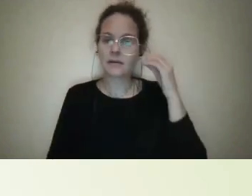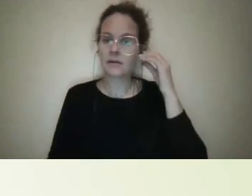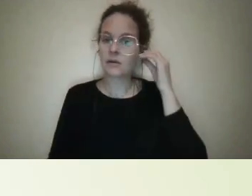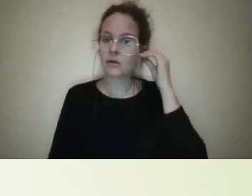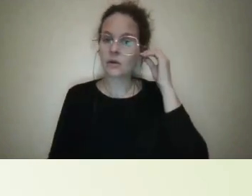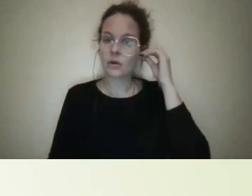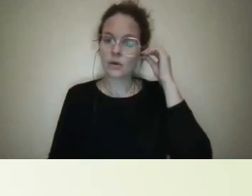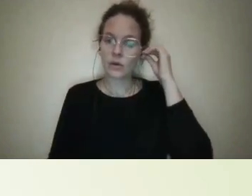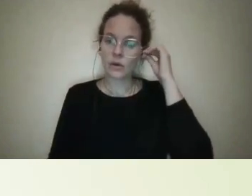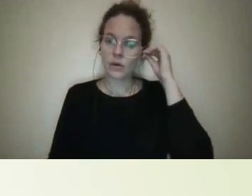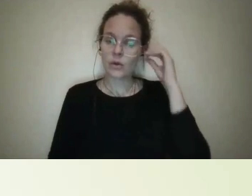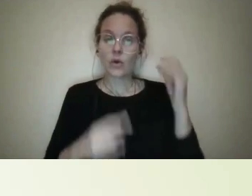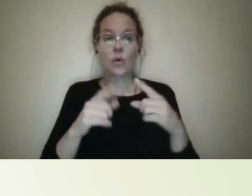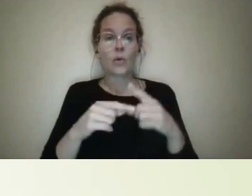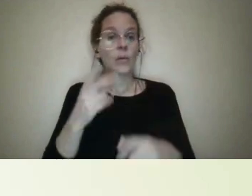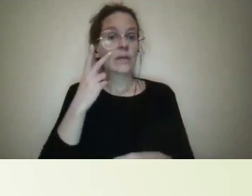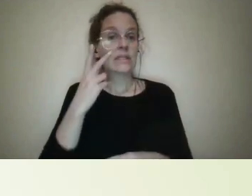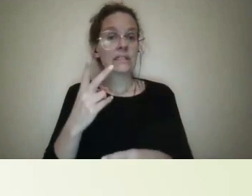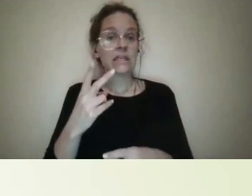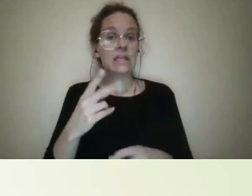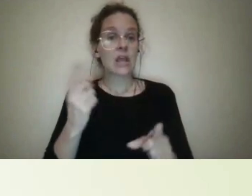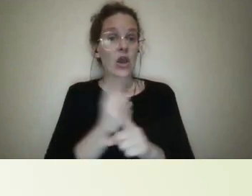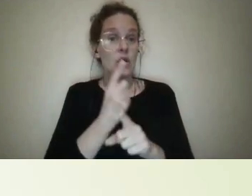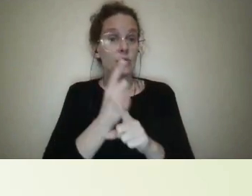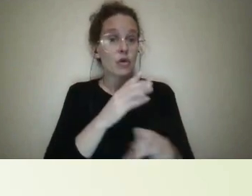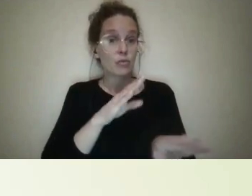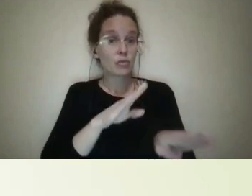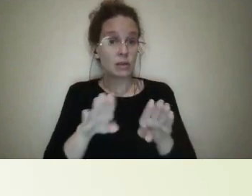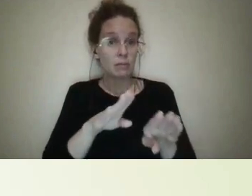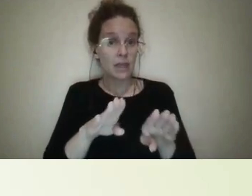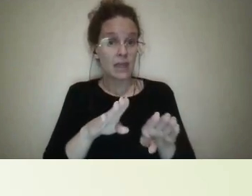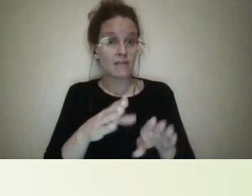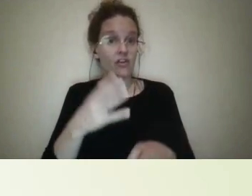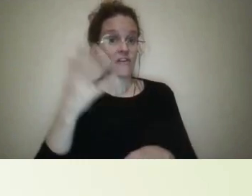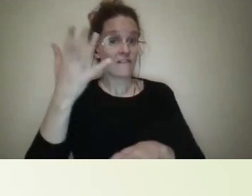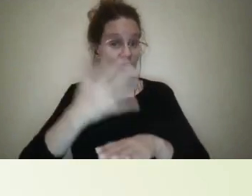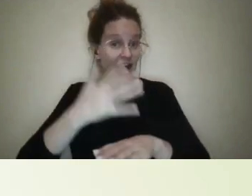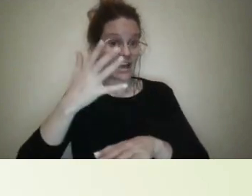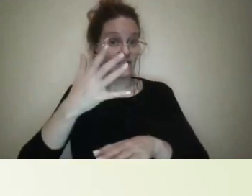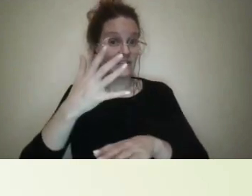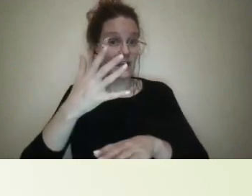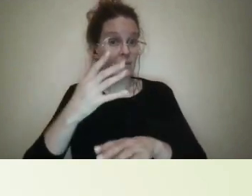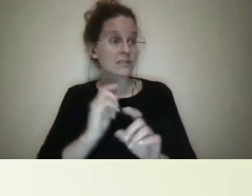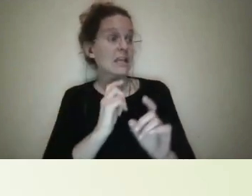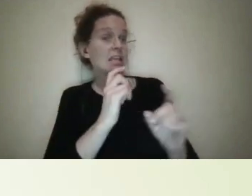behavior five times in a row, I'm going to give them five reinforcers. It could be,